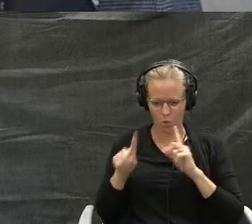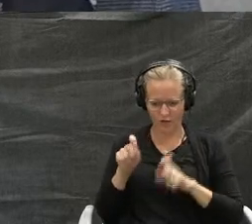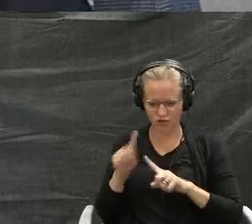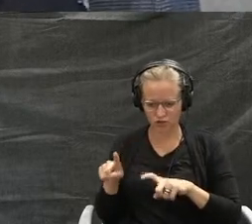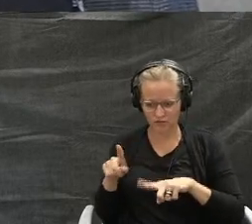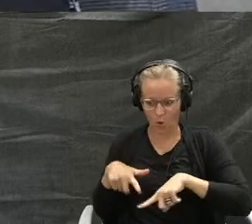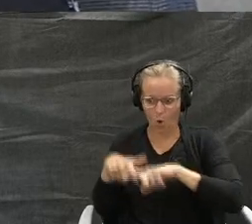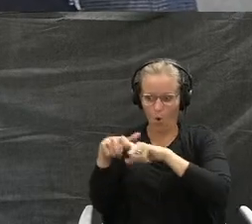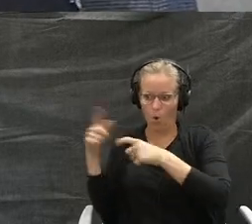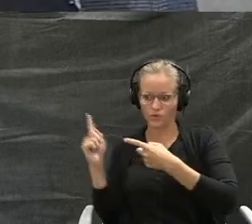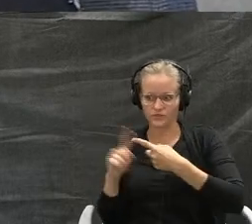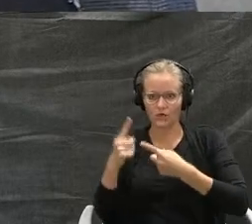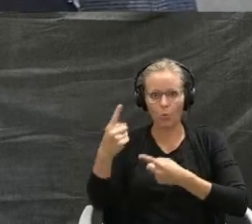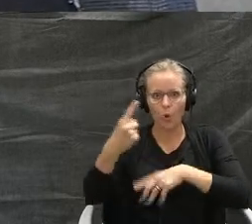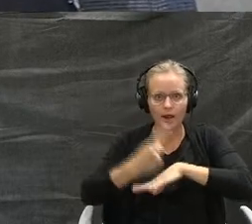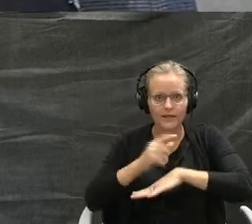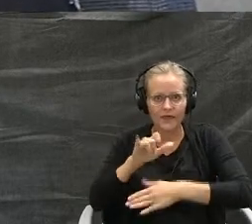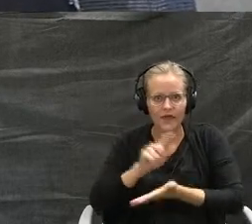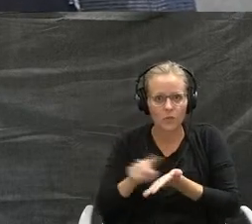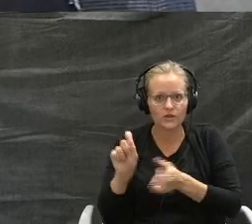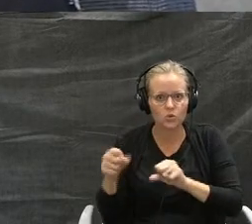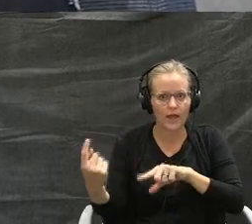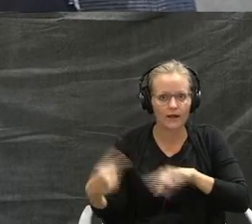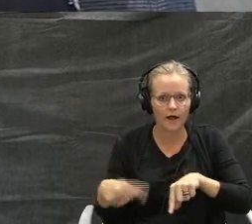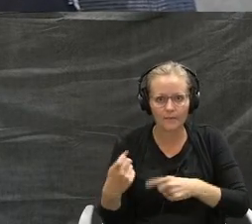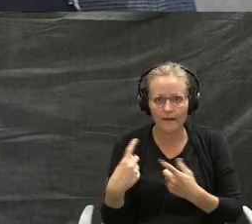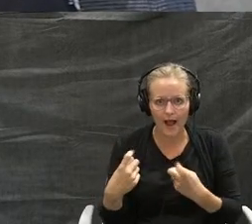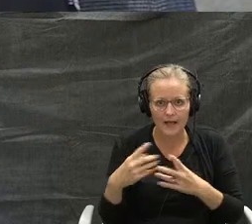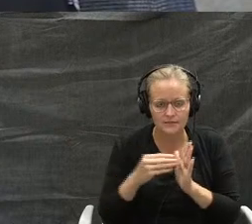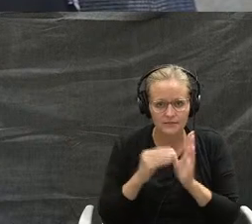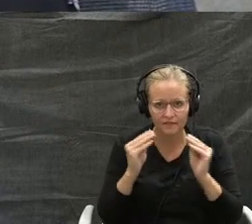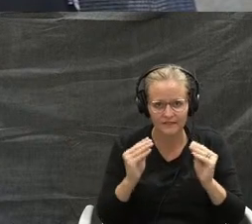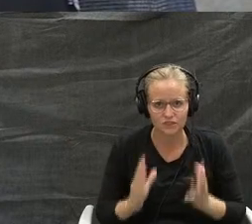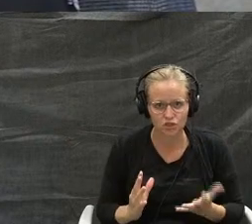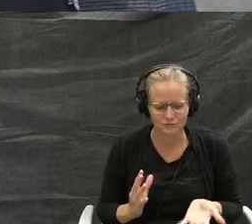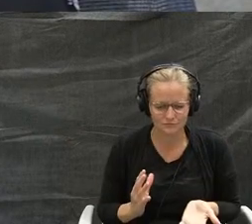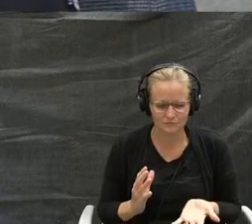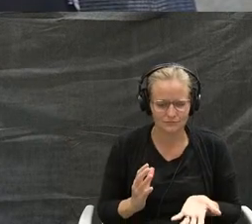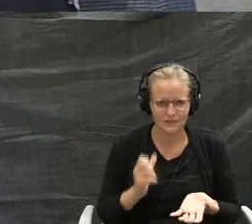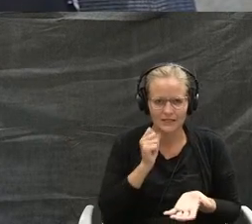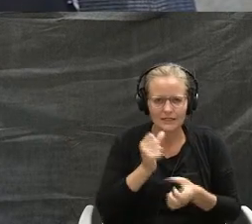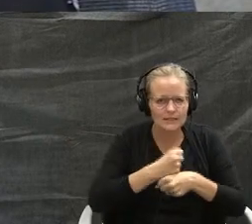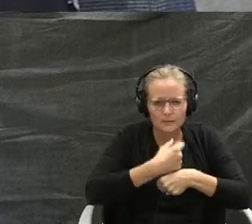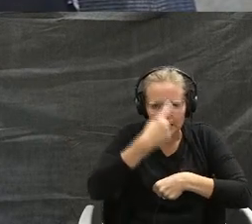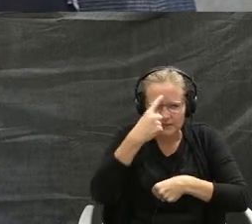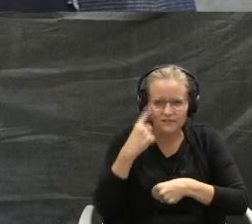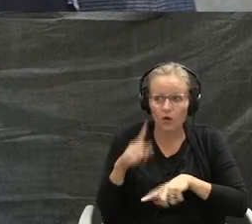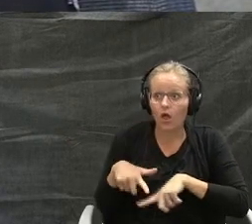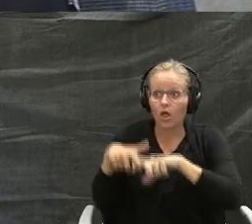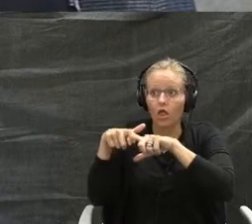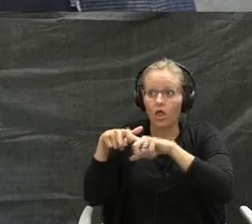learning? It is not feasible for students to wait a week for their questions to be answered. They will fall behind very fast.